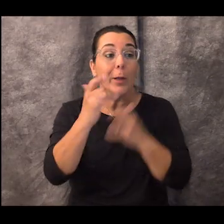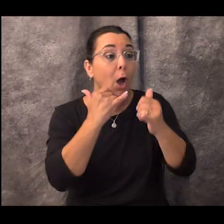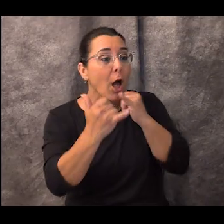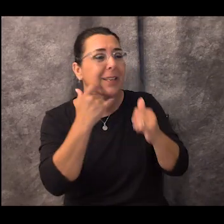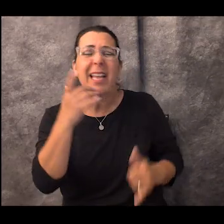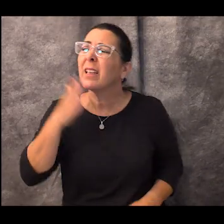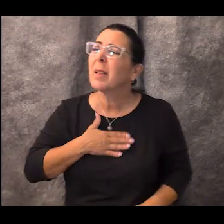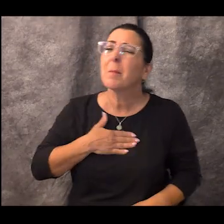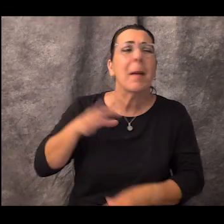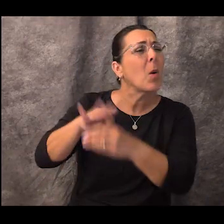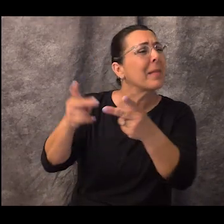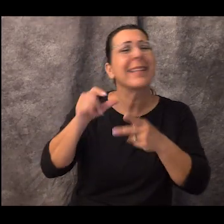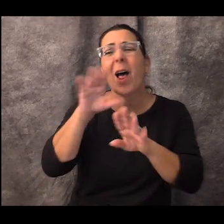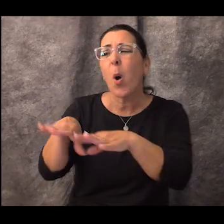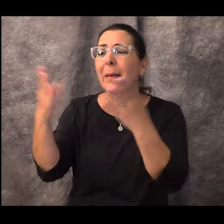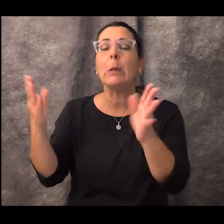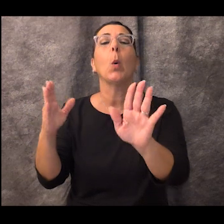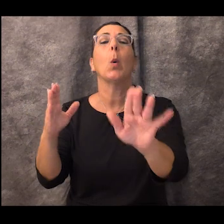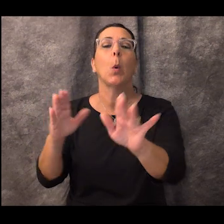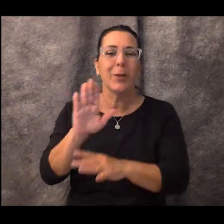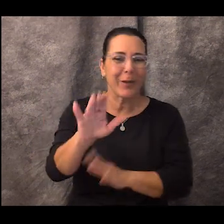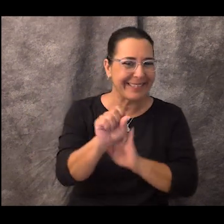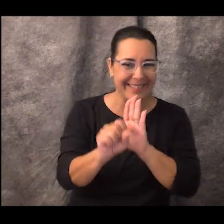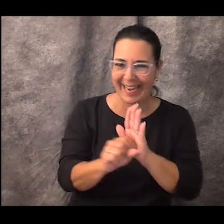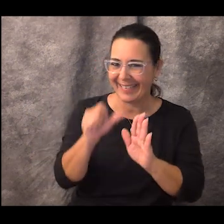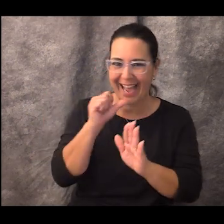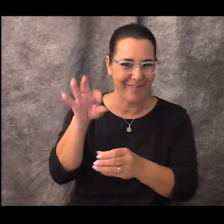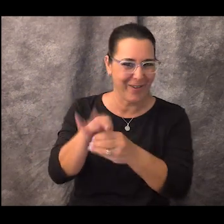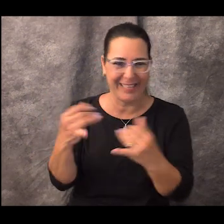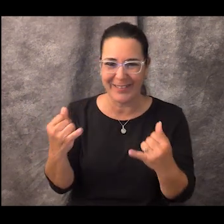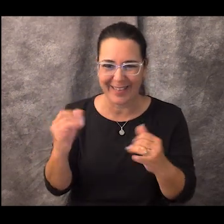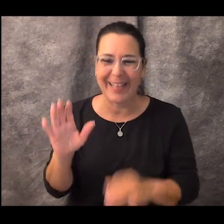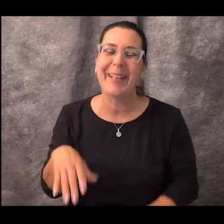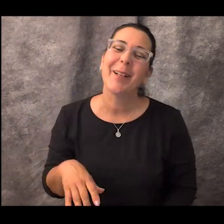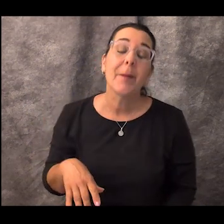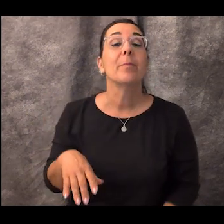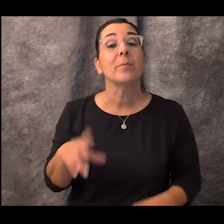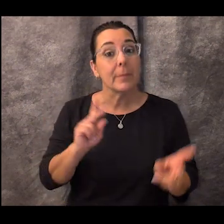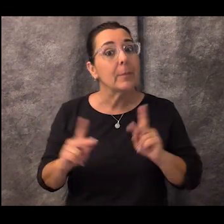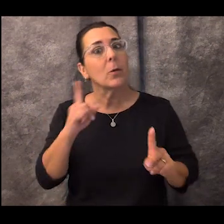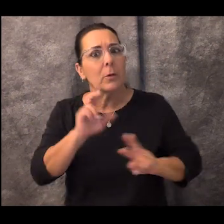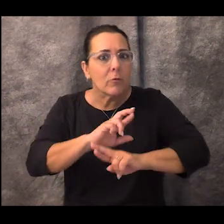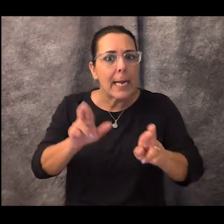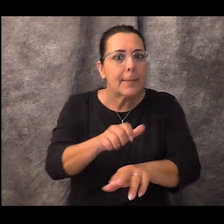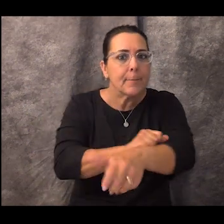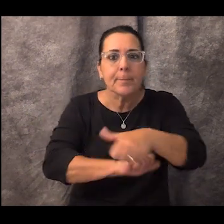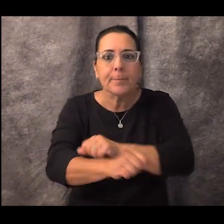(Eric) Oh my gosh. (Michelle) So the fact that voters are that ready to go that early in the game? Definitely makes me feel really hopeful.